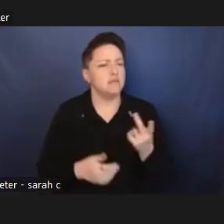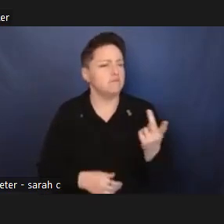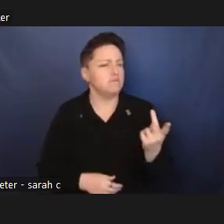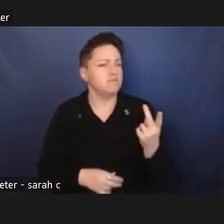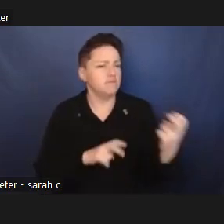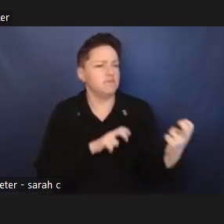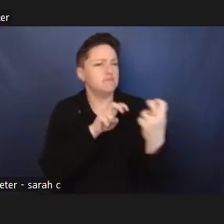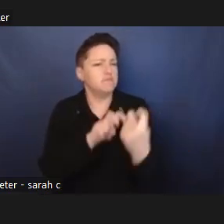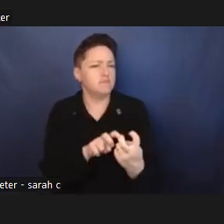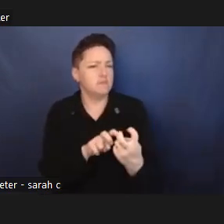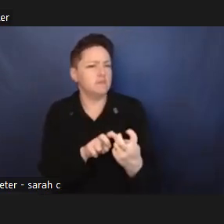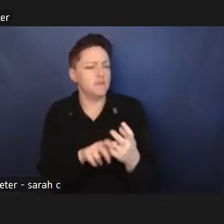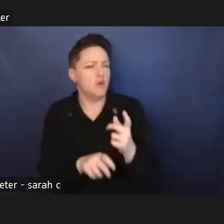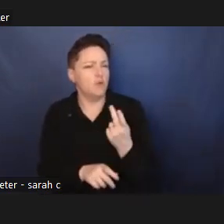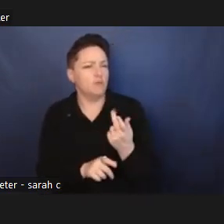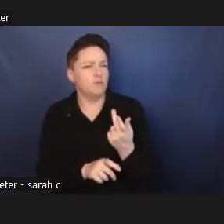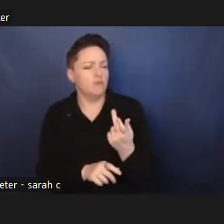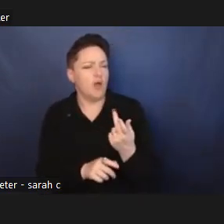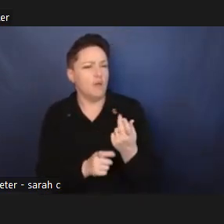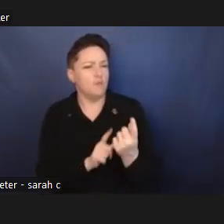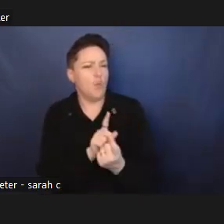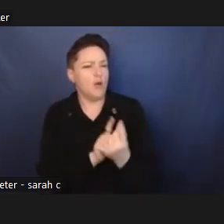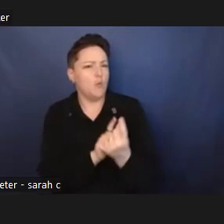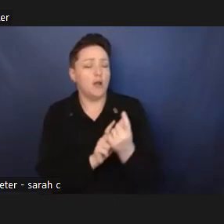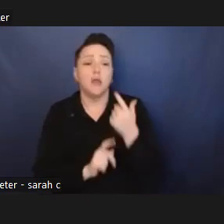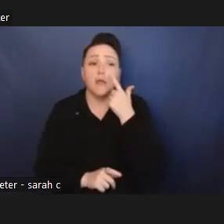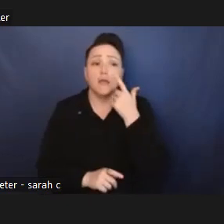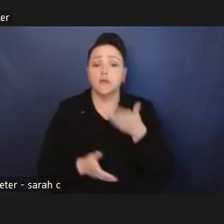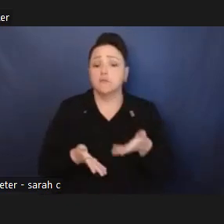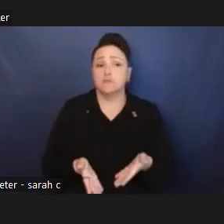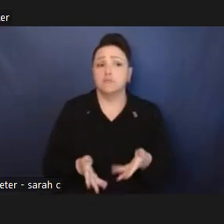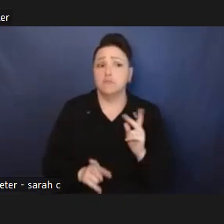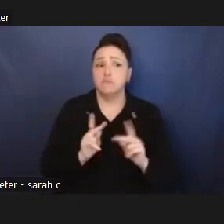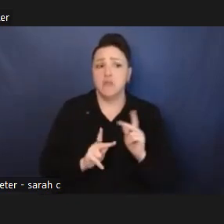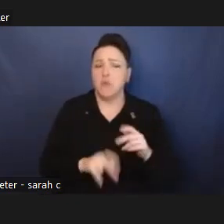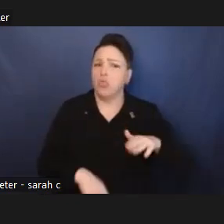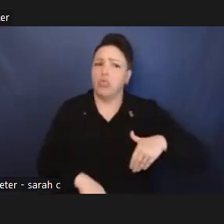be losing their benefits as of yet because of this change in policy so the work requirements